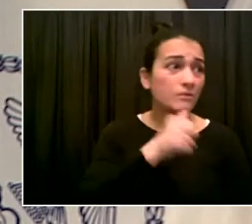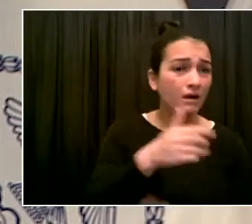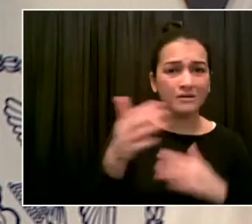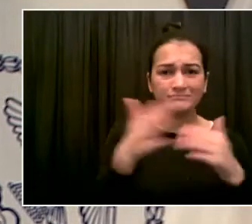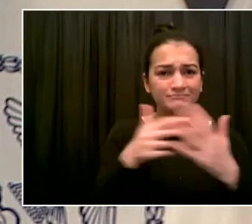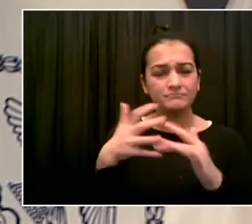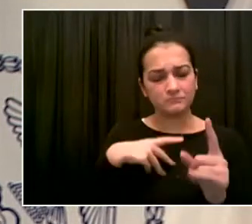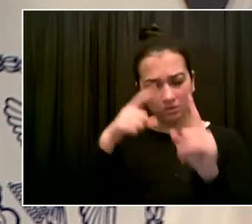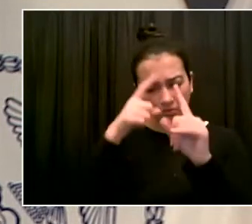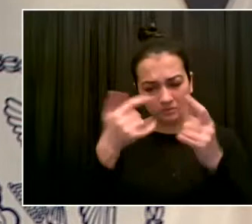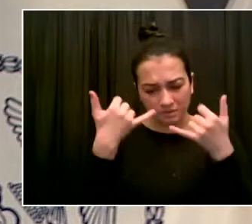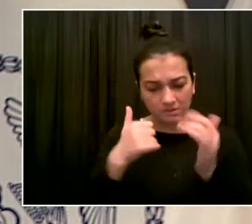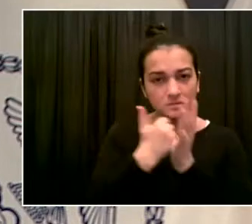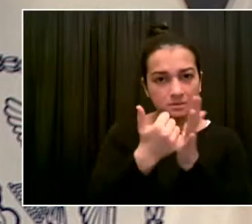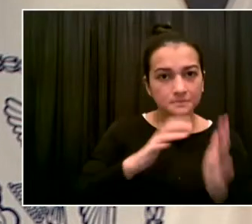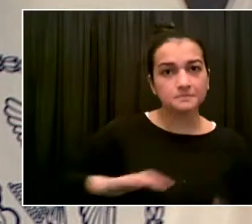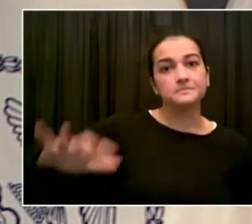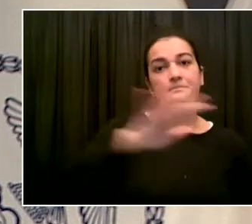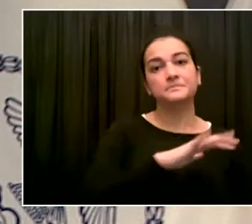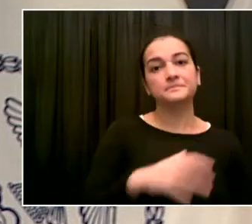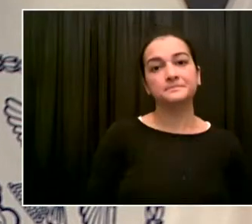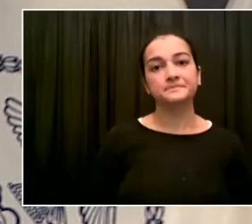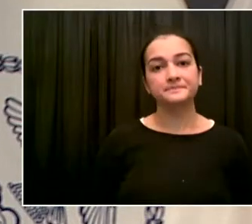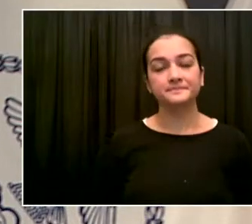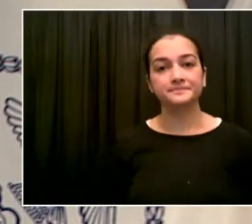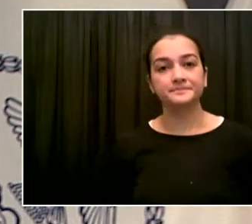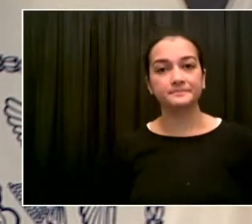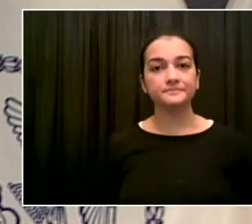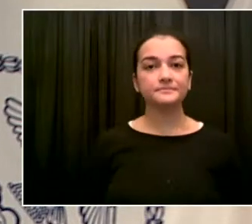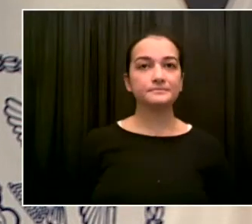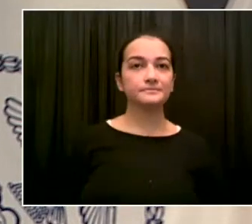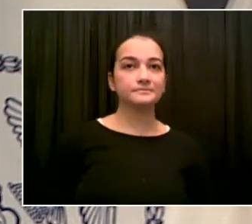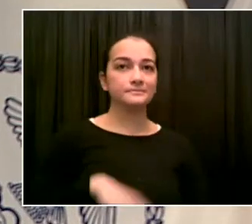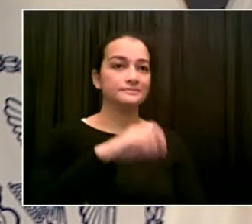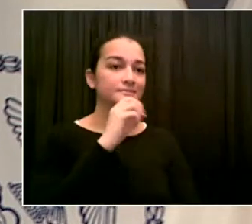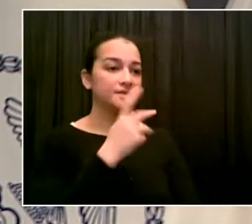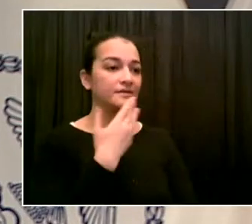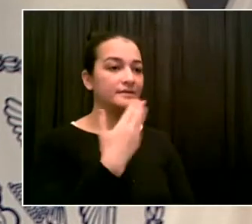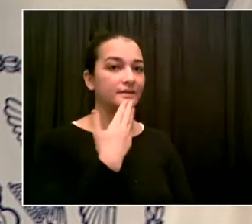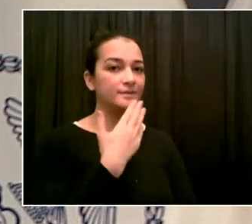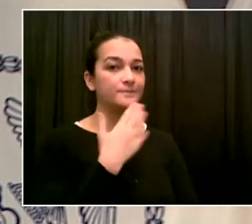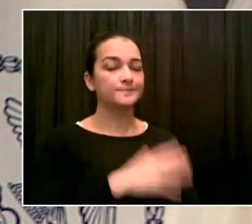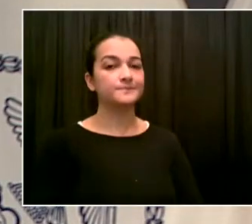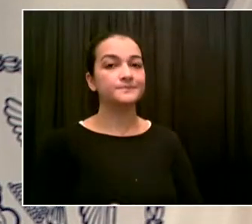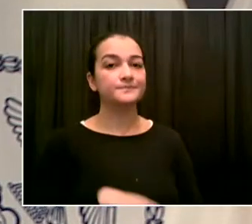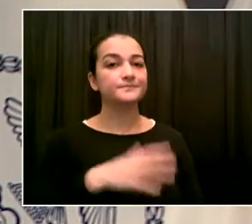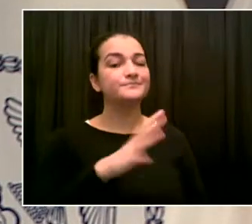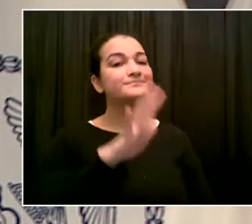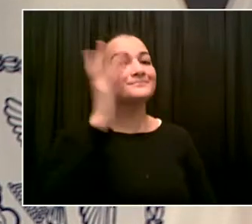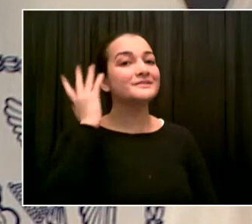TAKES, THAT'S WHAT I WILL BE WORKING N.O N OA DIFFERENT TOPIC,